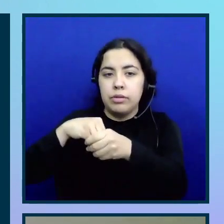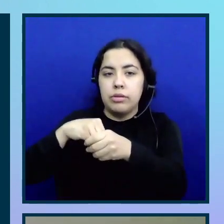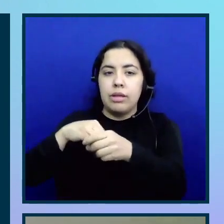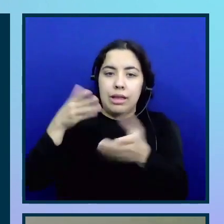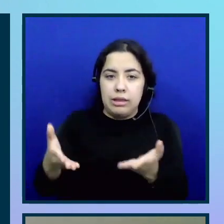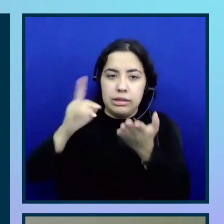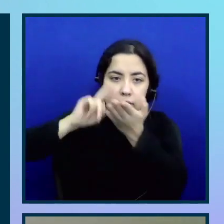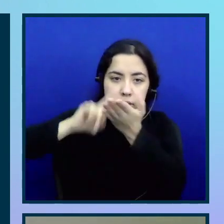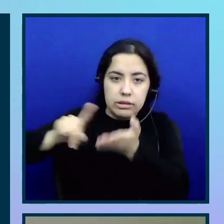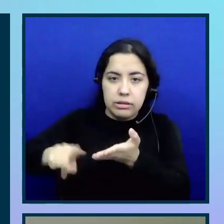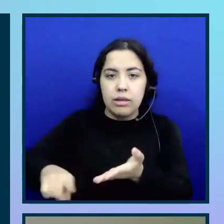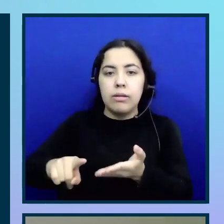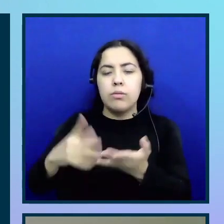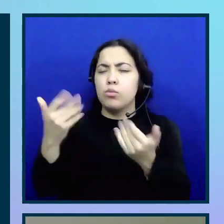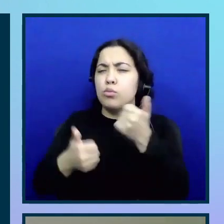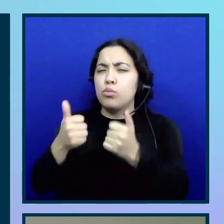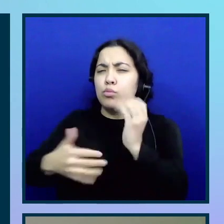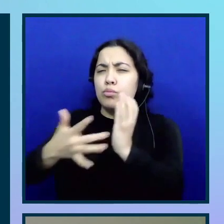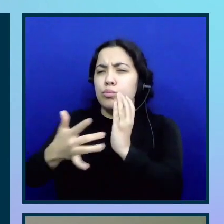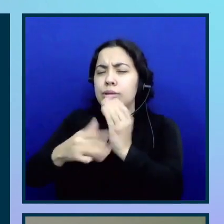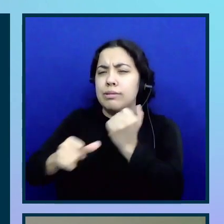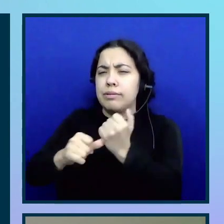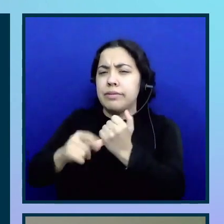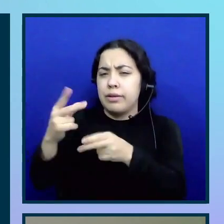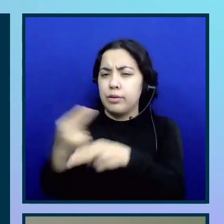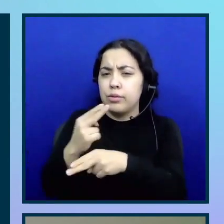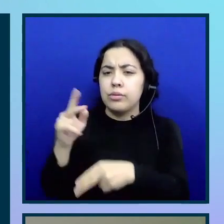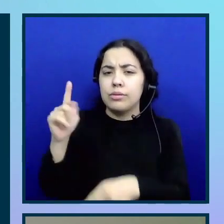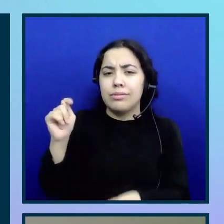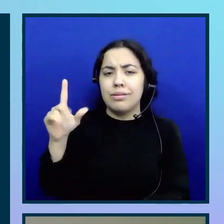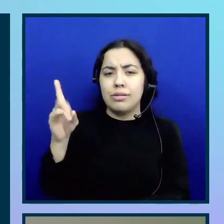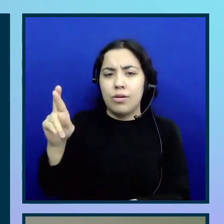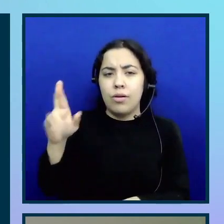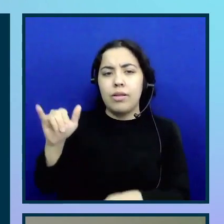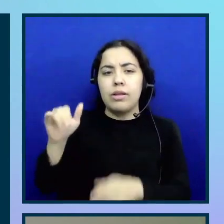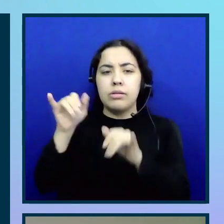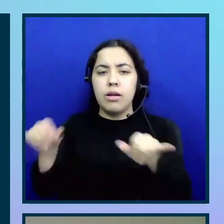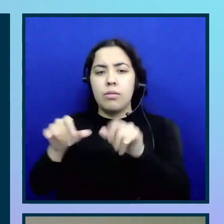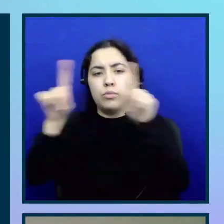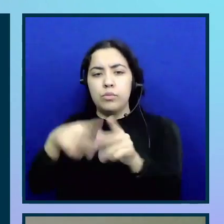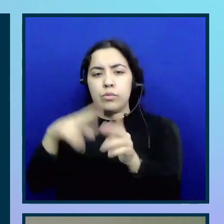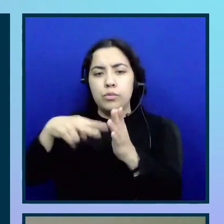but the TLDR is the common screen readers on Windows and Mac OS, also Refreshable Braille,